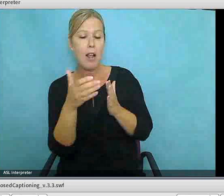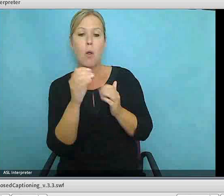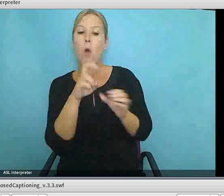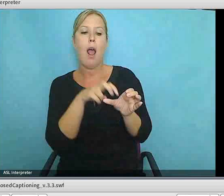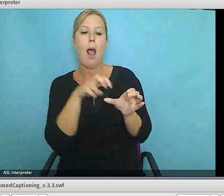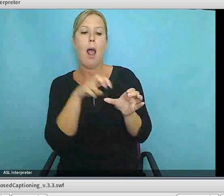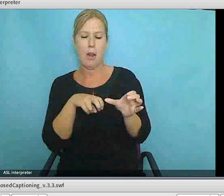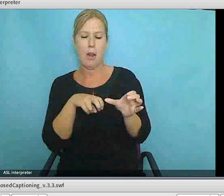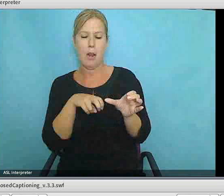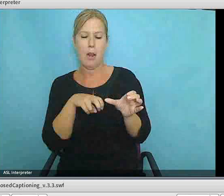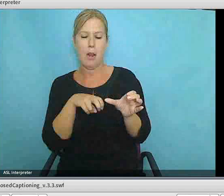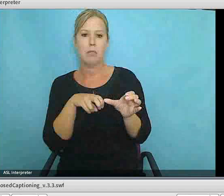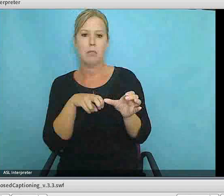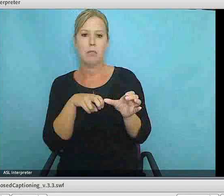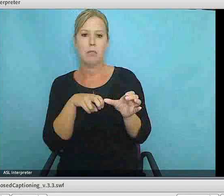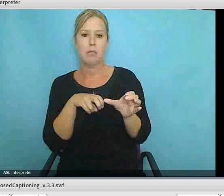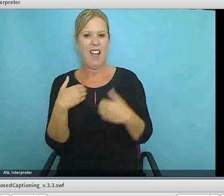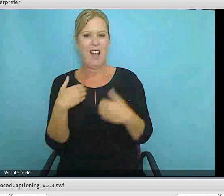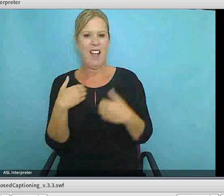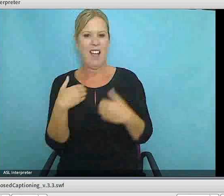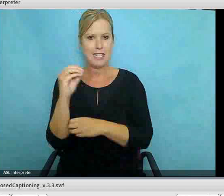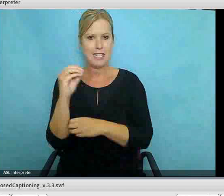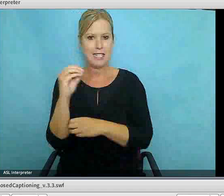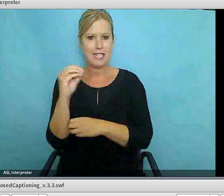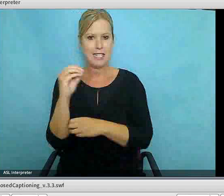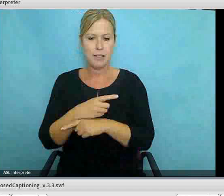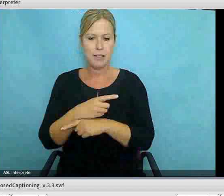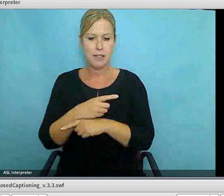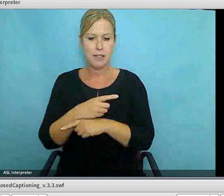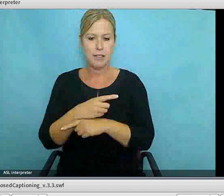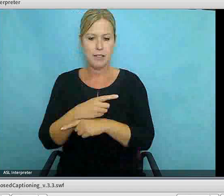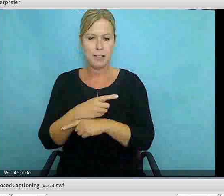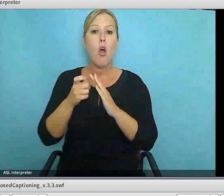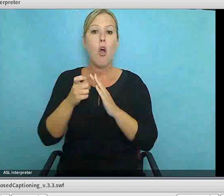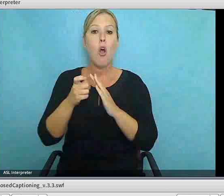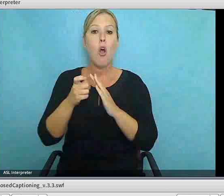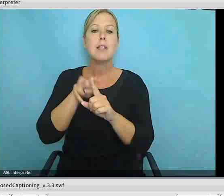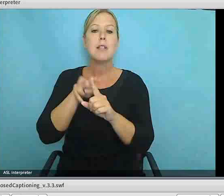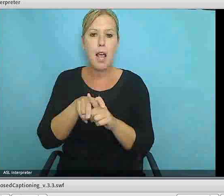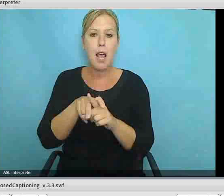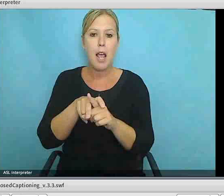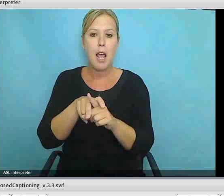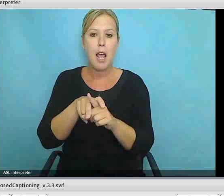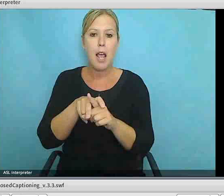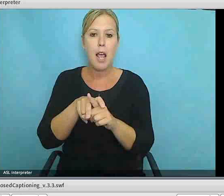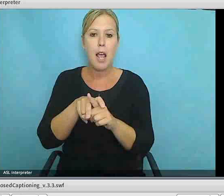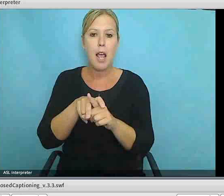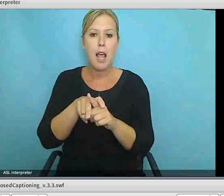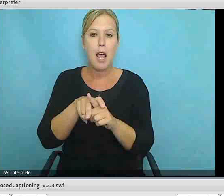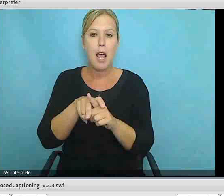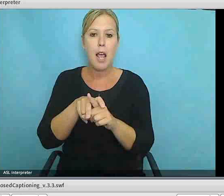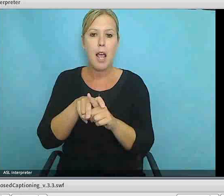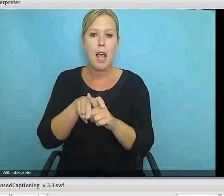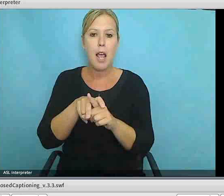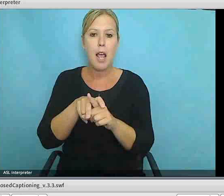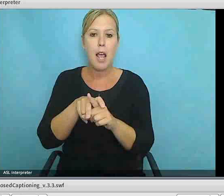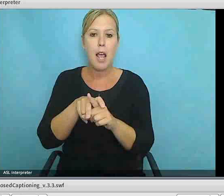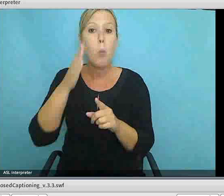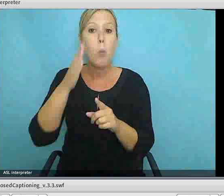Auto-assignment, when it does start, will happen in a few different waves.